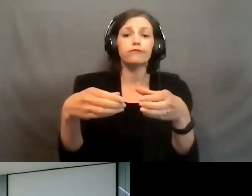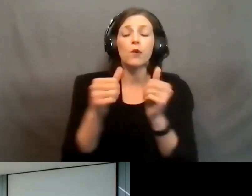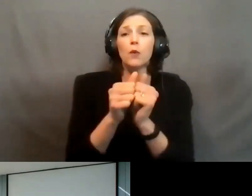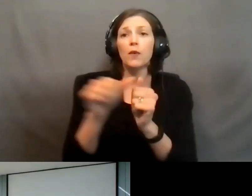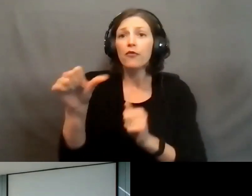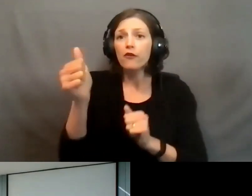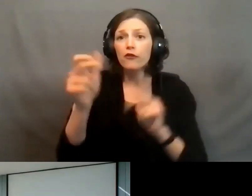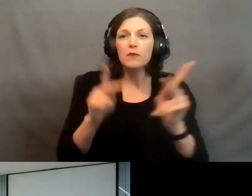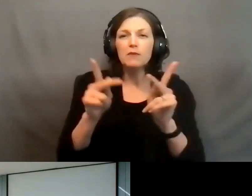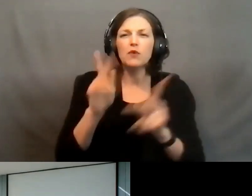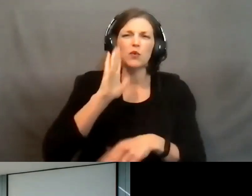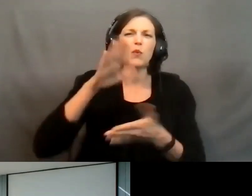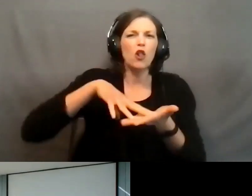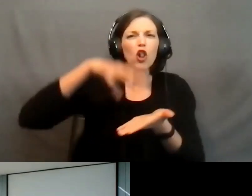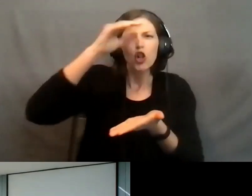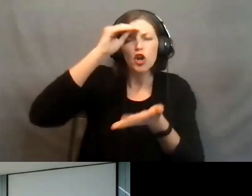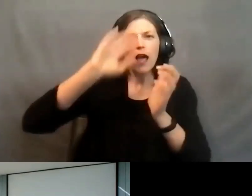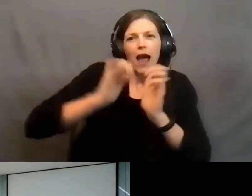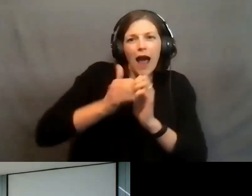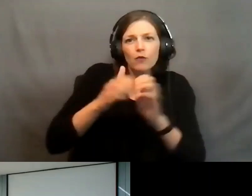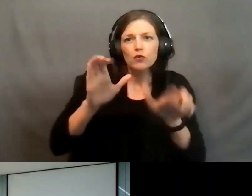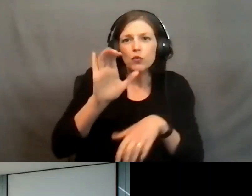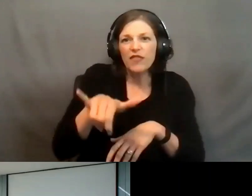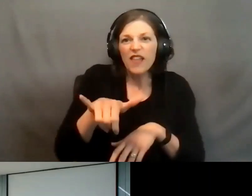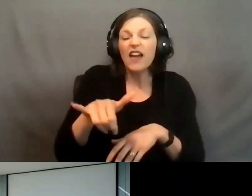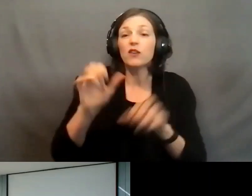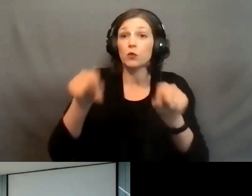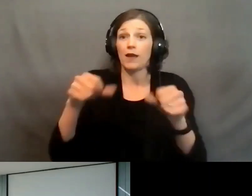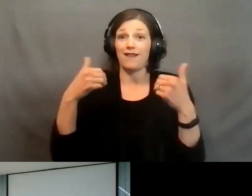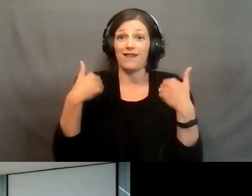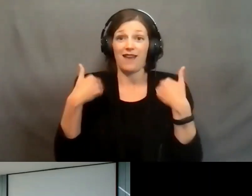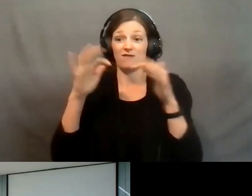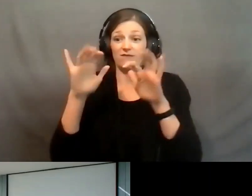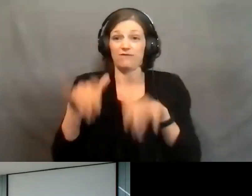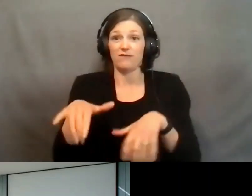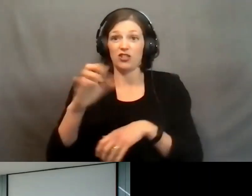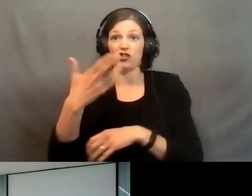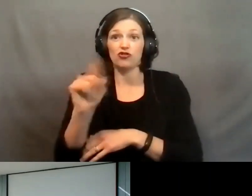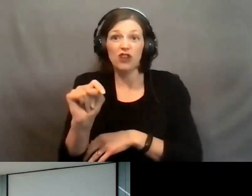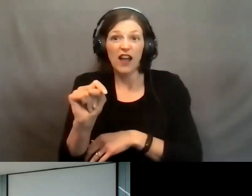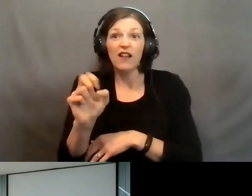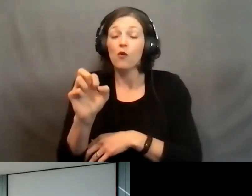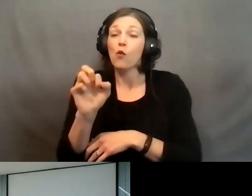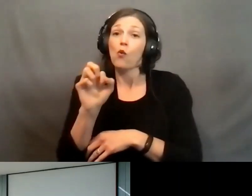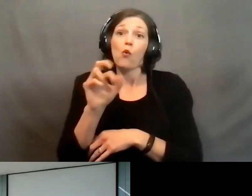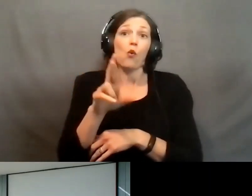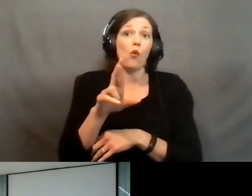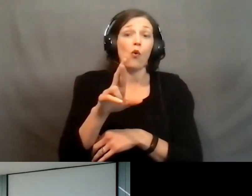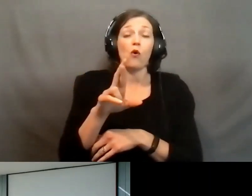12:14:30 that . We have written chats also 12:14:34 have at will you can make video chats